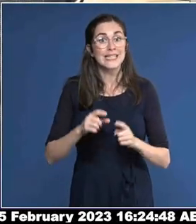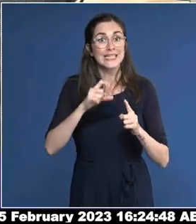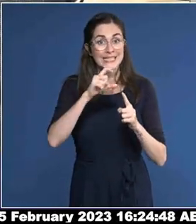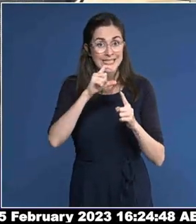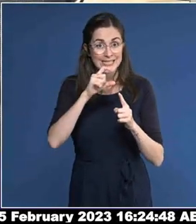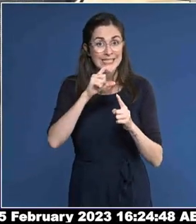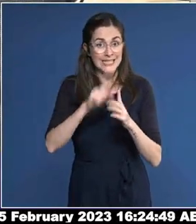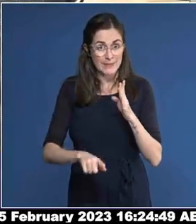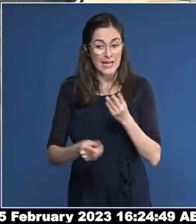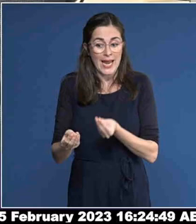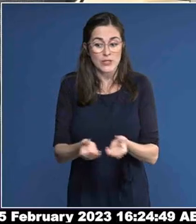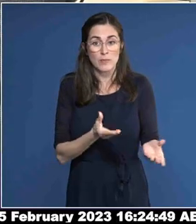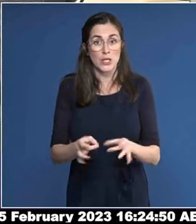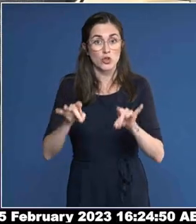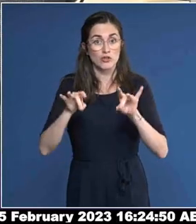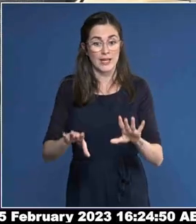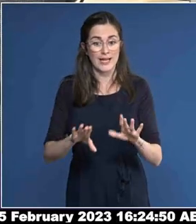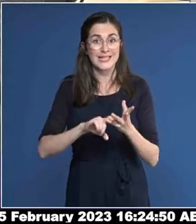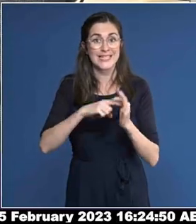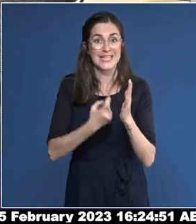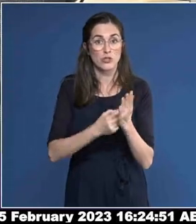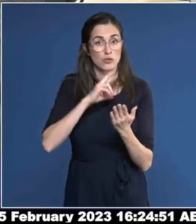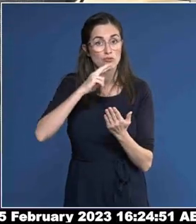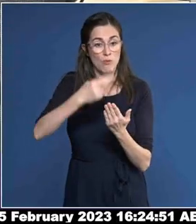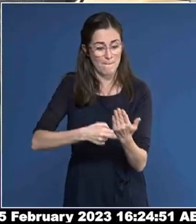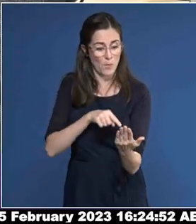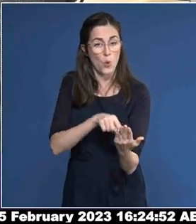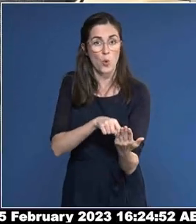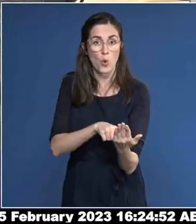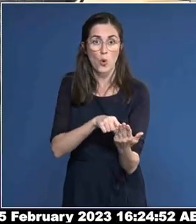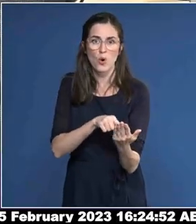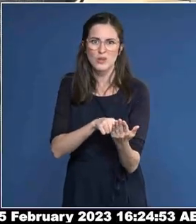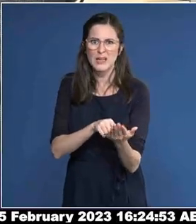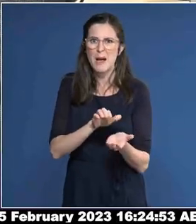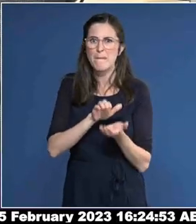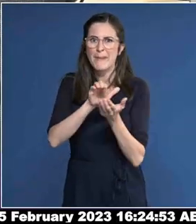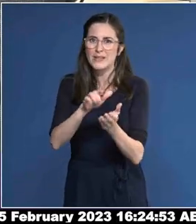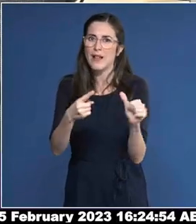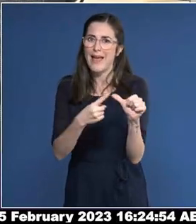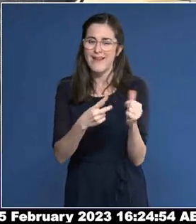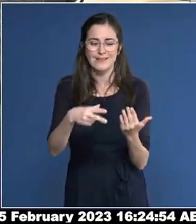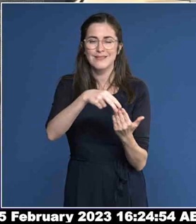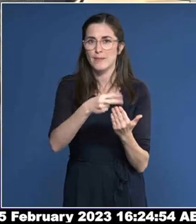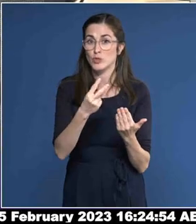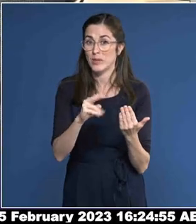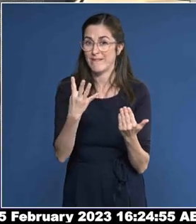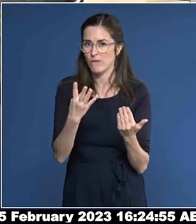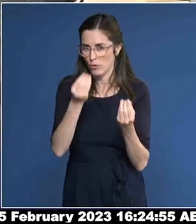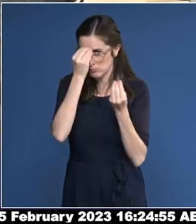Report, which, Commissioners, you have in your bundle, Bundle A at tab 24, you say that or the report says: